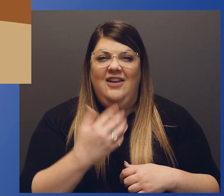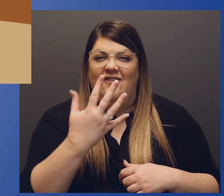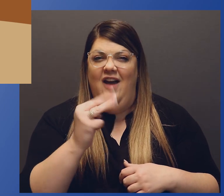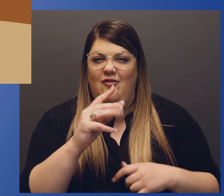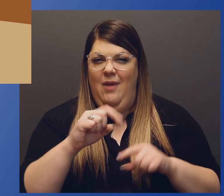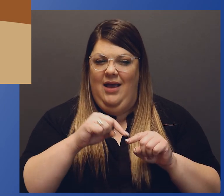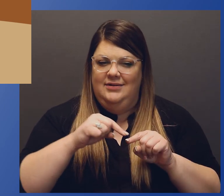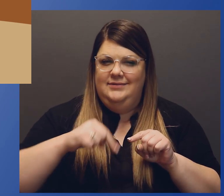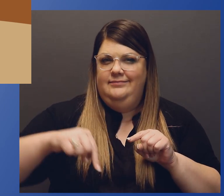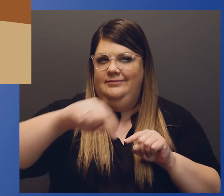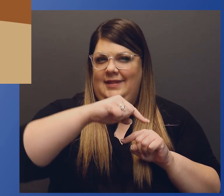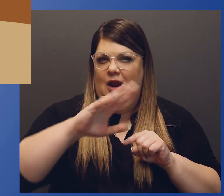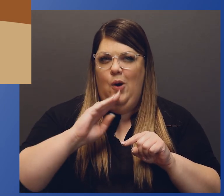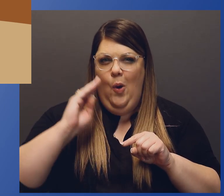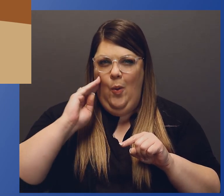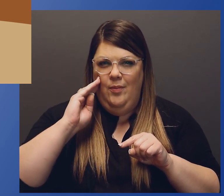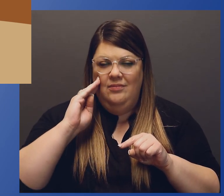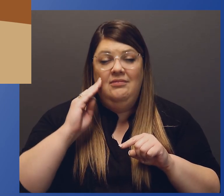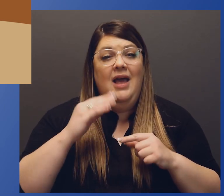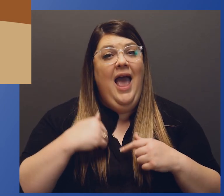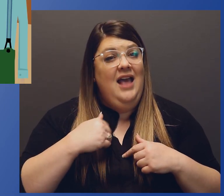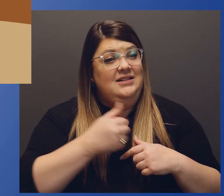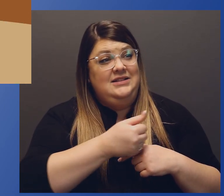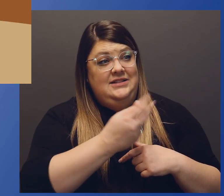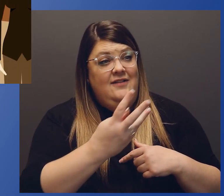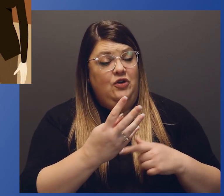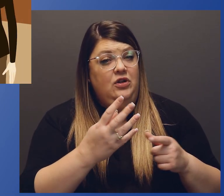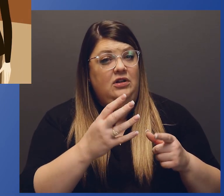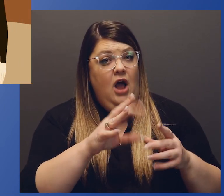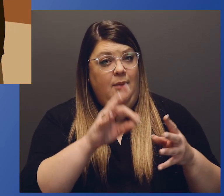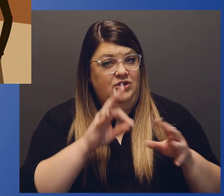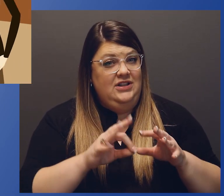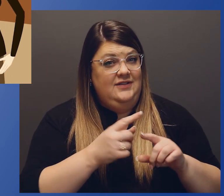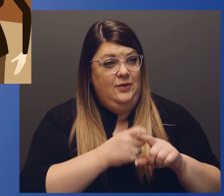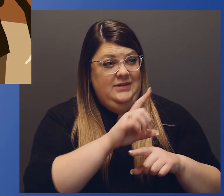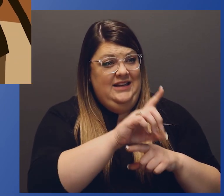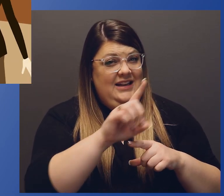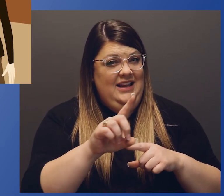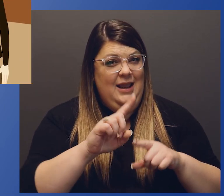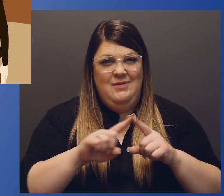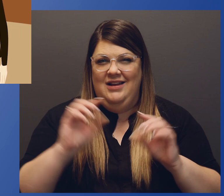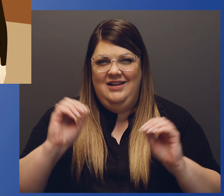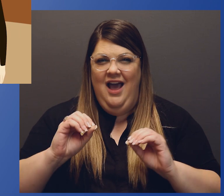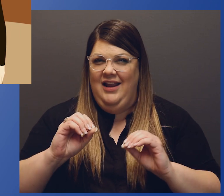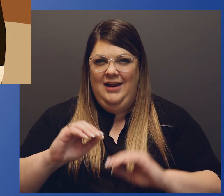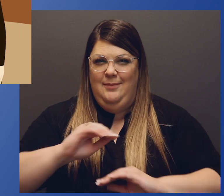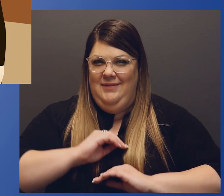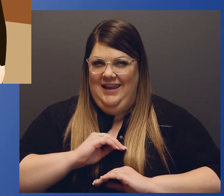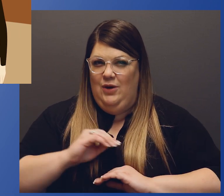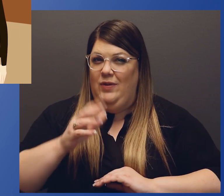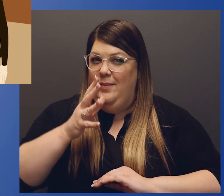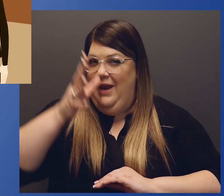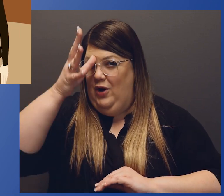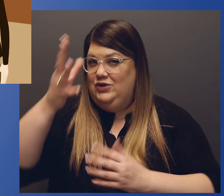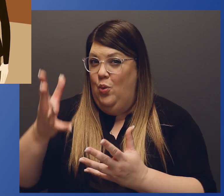None meet what his parents want. All the group homes meet what Rodney needs. This family is very adamant about their desires,